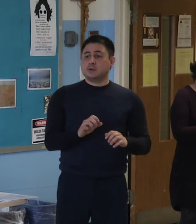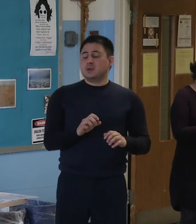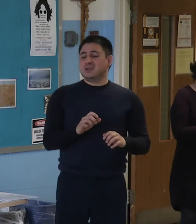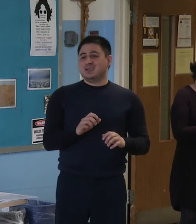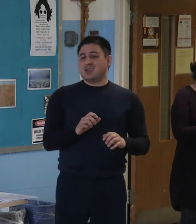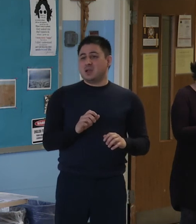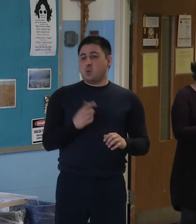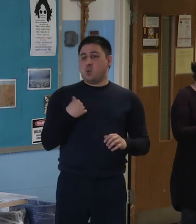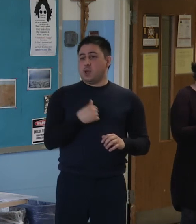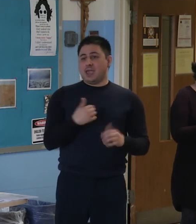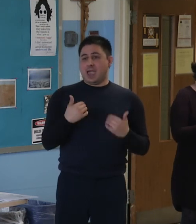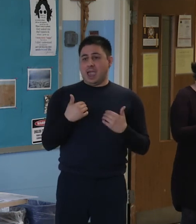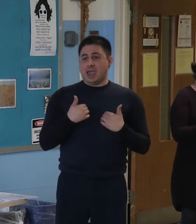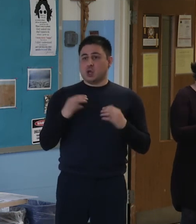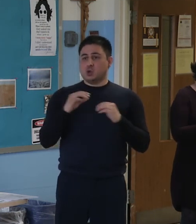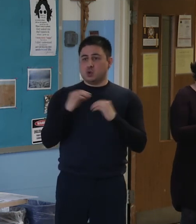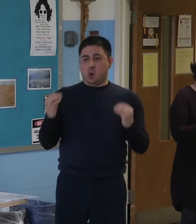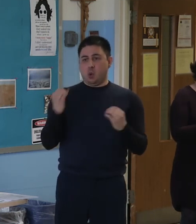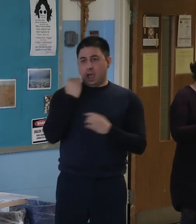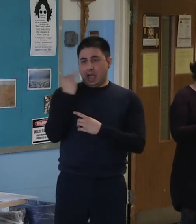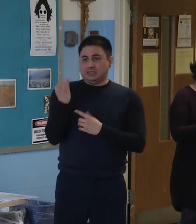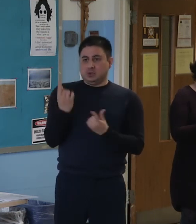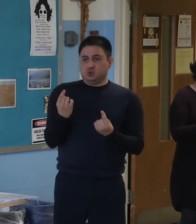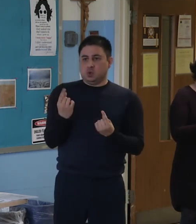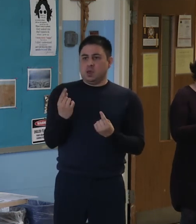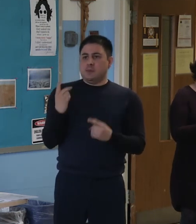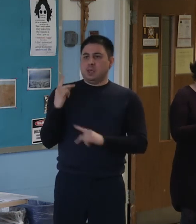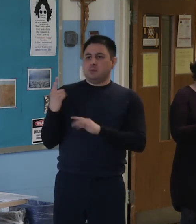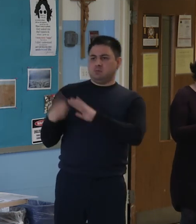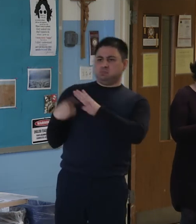much guidance, you know, where we were told, "no that can't be done." You know, at